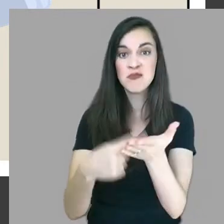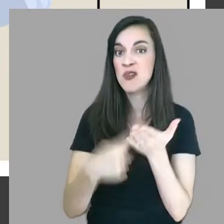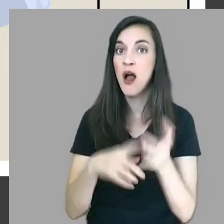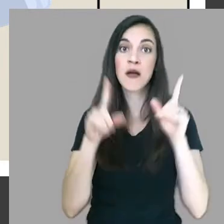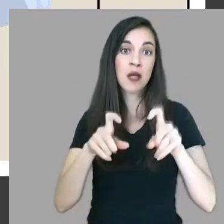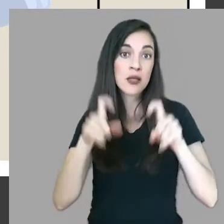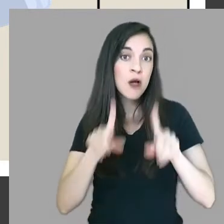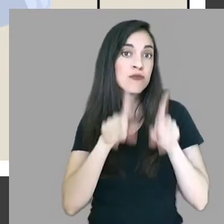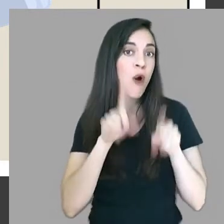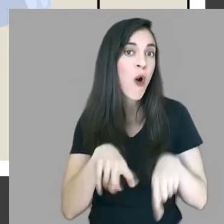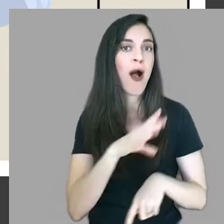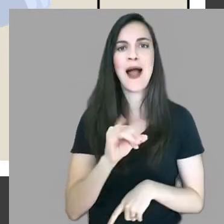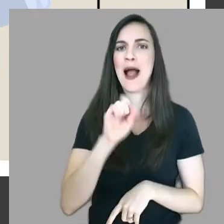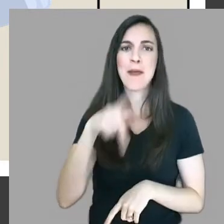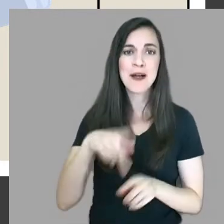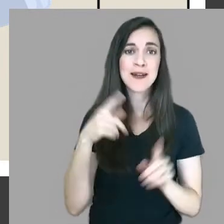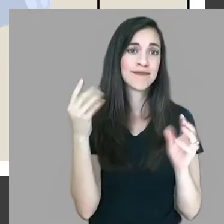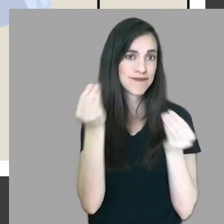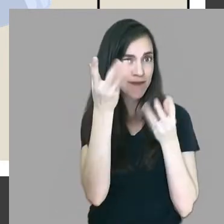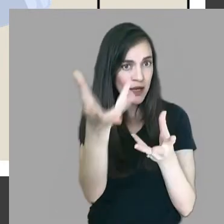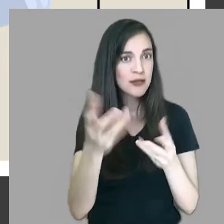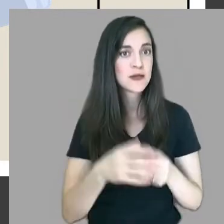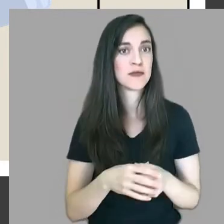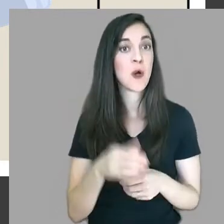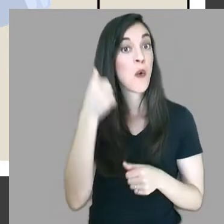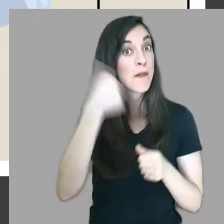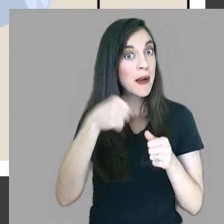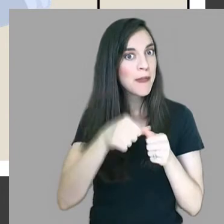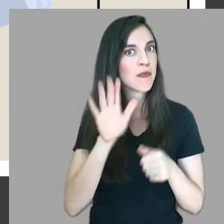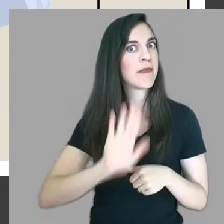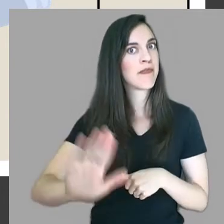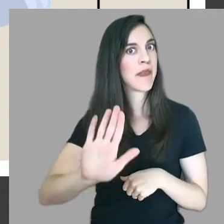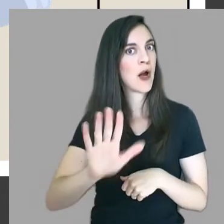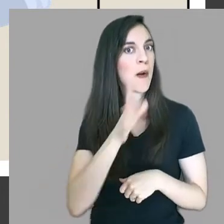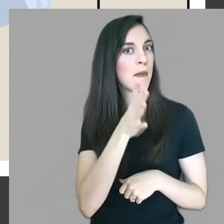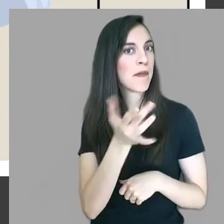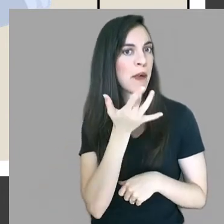assessment results and IEP information before a meeting occurs, keeping in mind